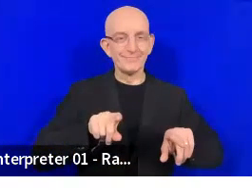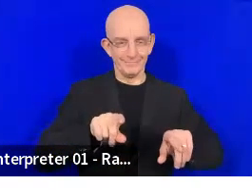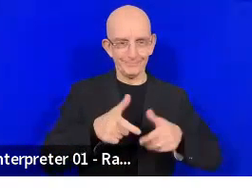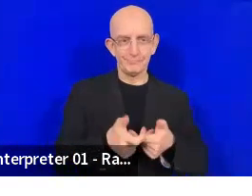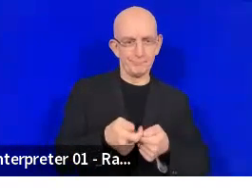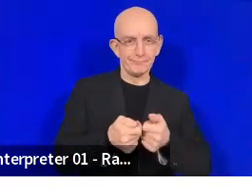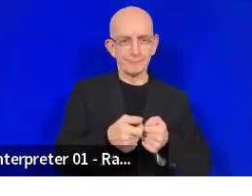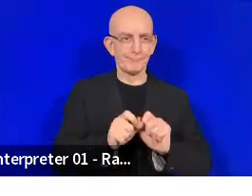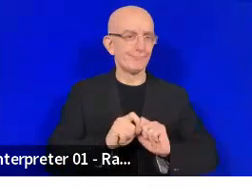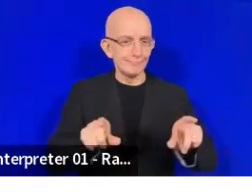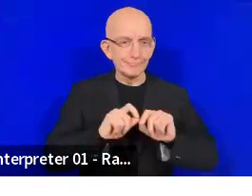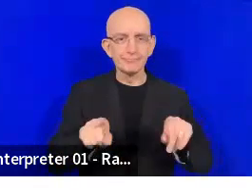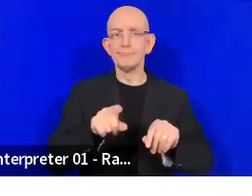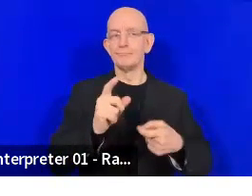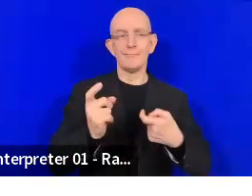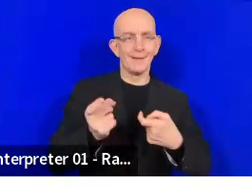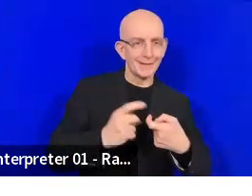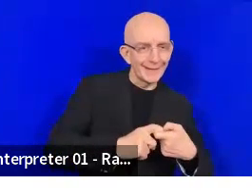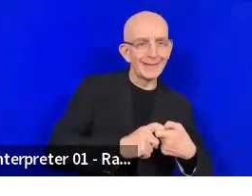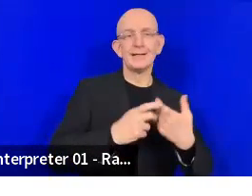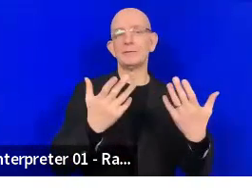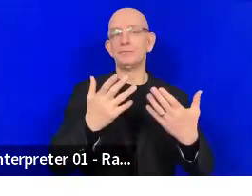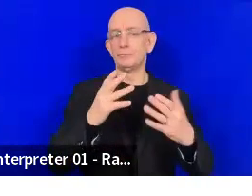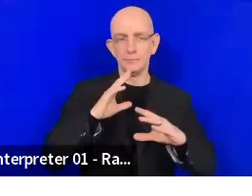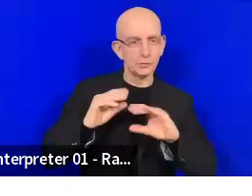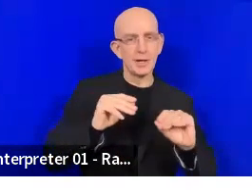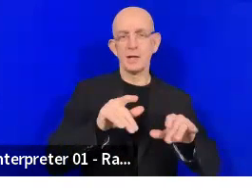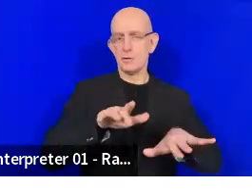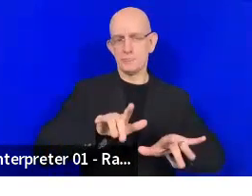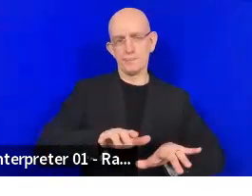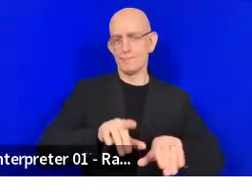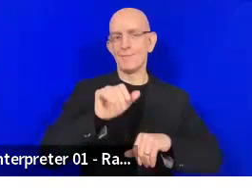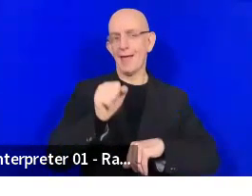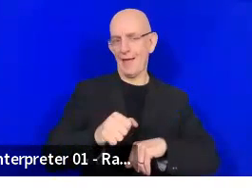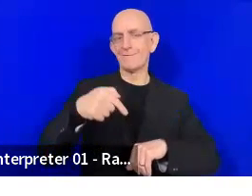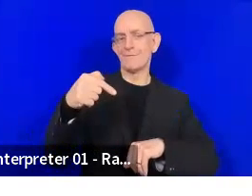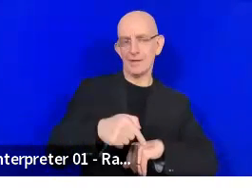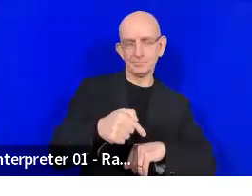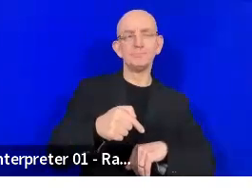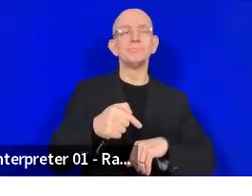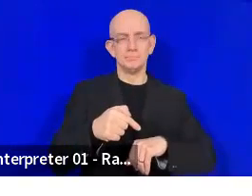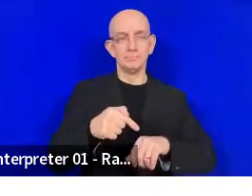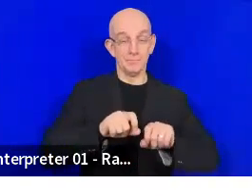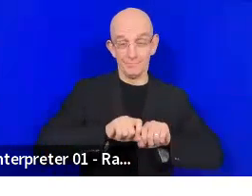toolkit with prepared text to promote health for all and the Action Agenda and how to engage